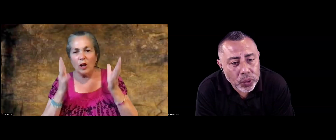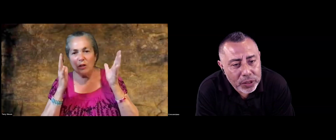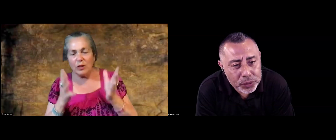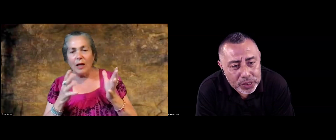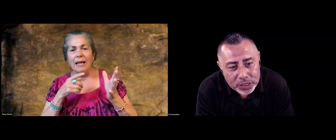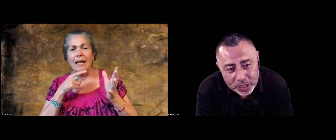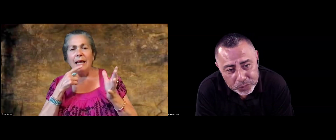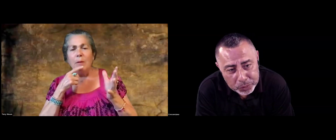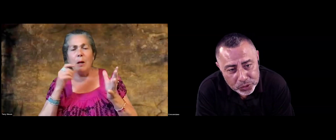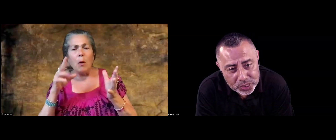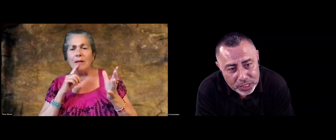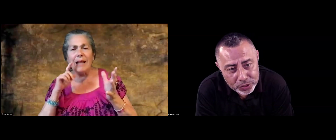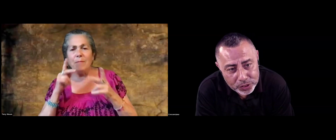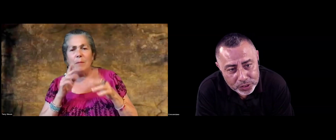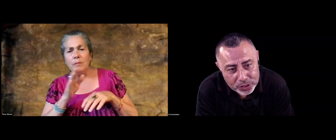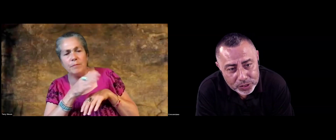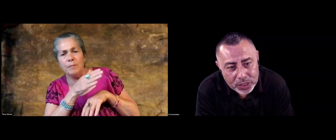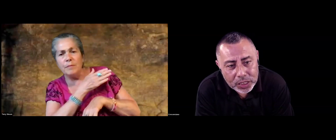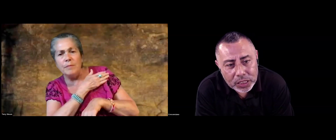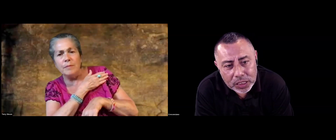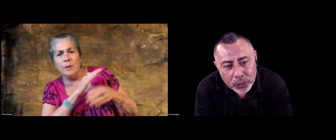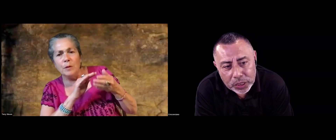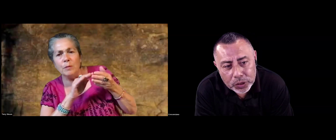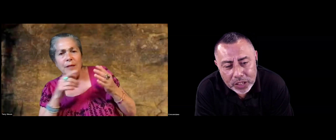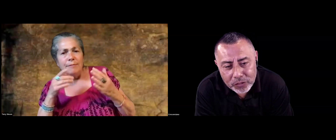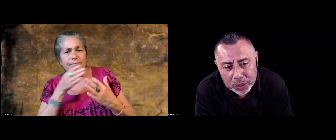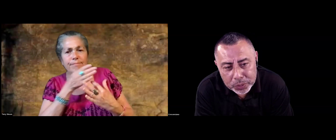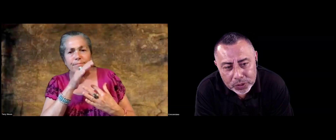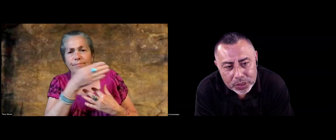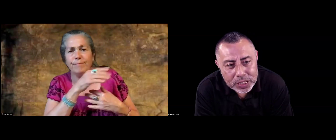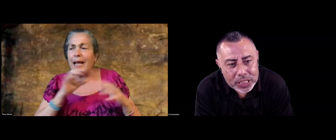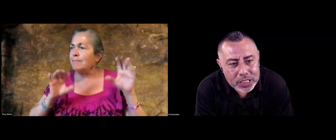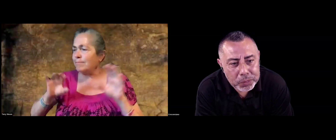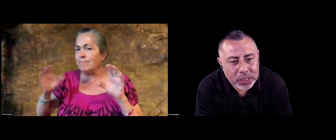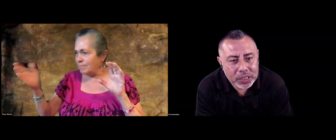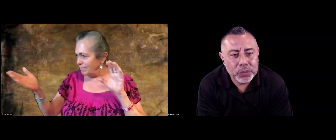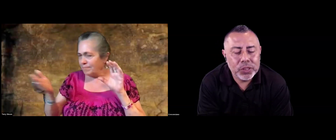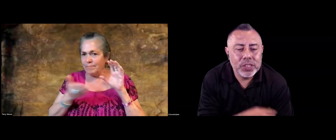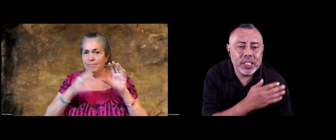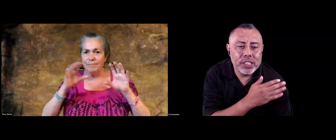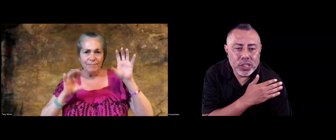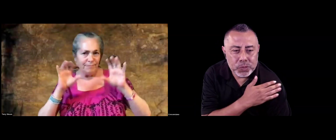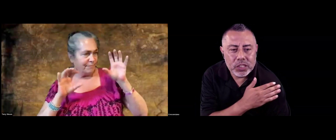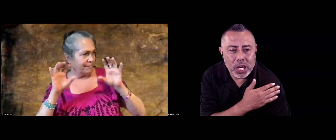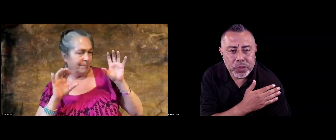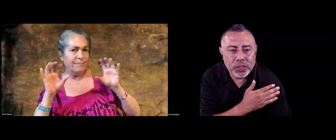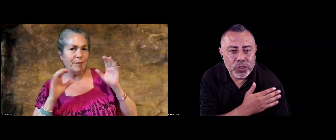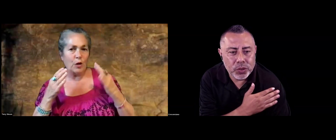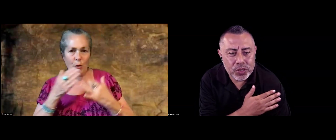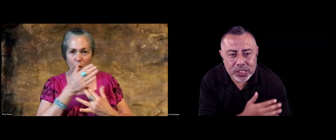When it's a crowd of people together. Hearing or deaf people. Typically, someone will say, excuse me, they'll tap you on the shoulder.